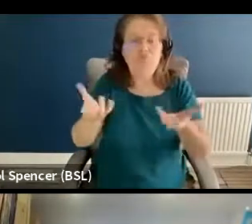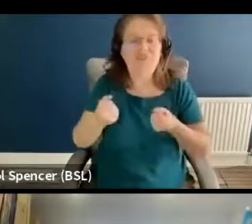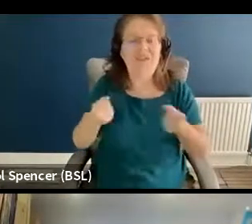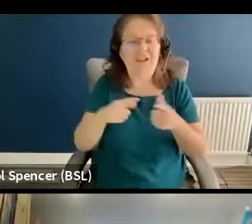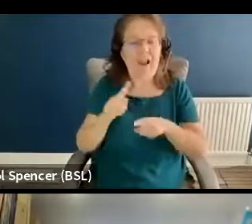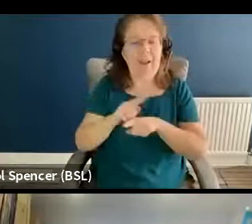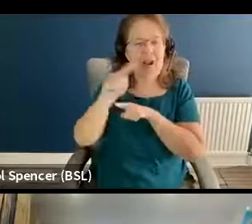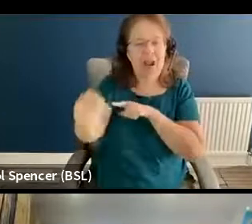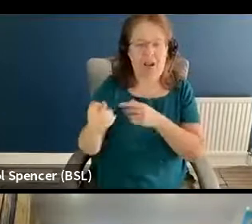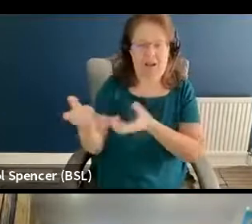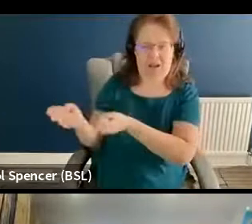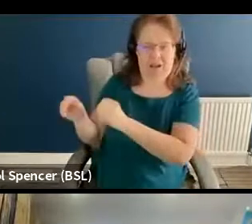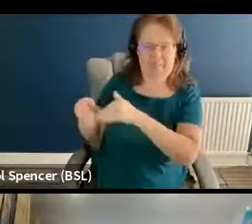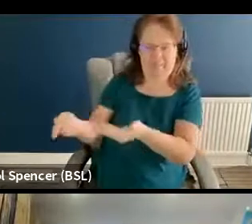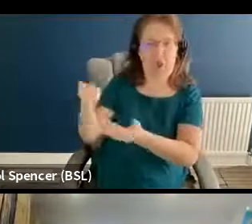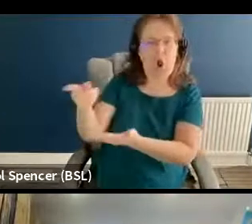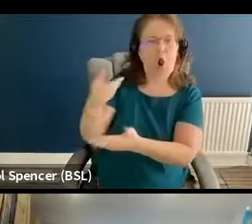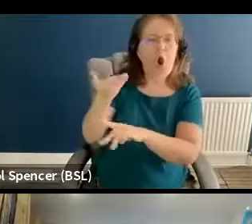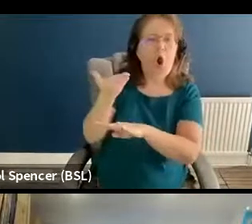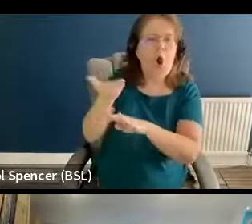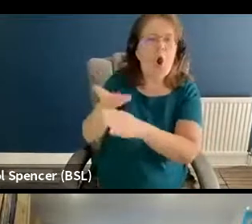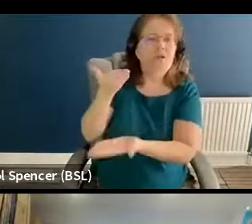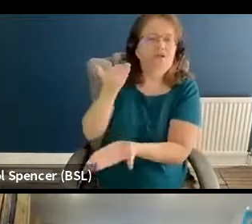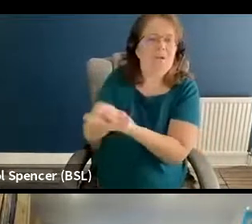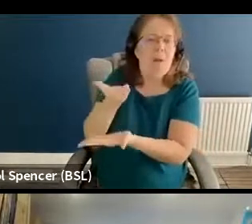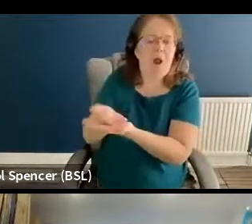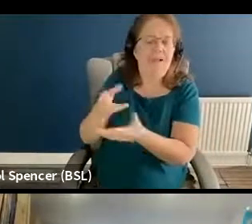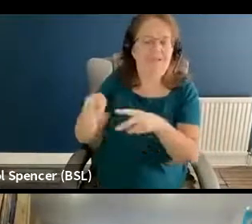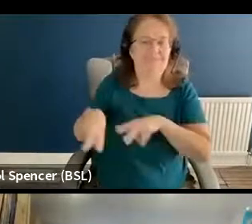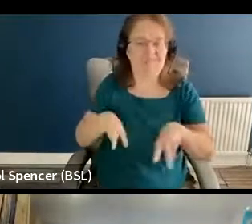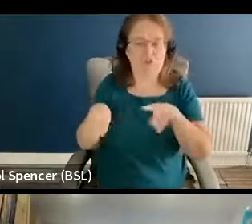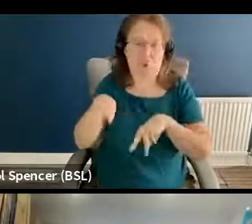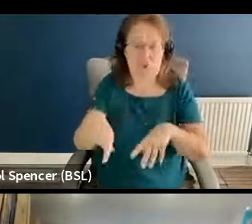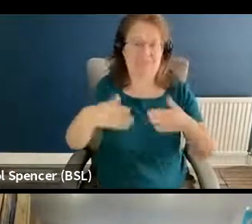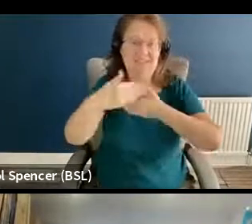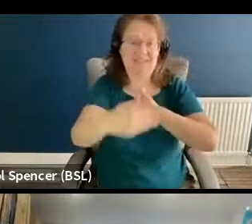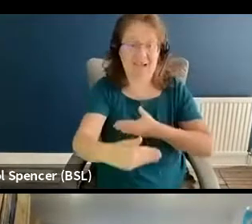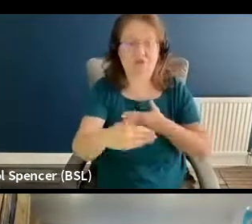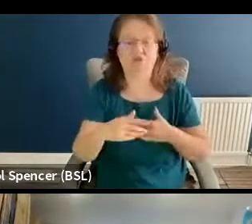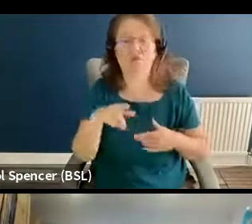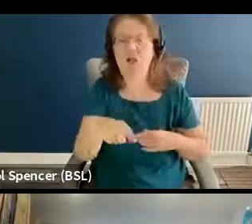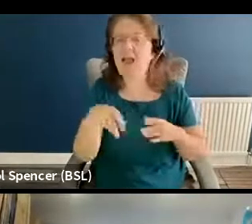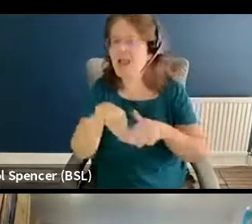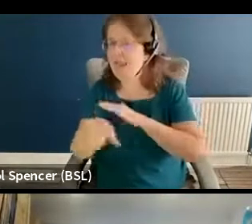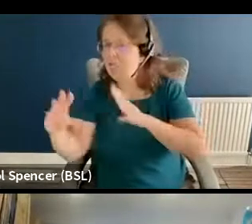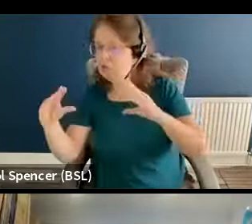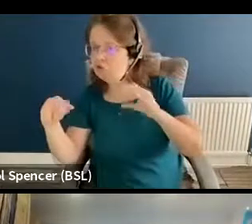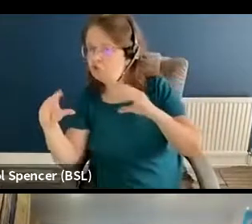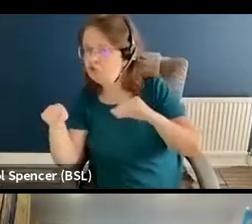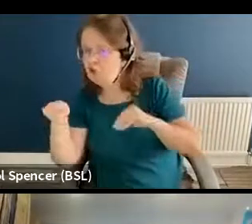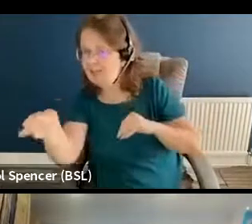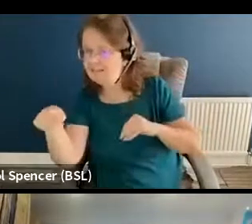access to the on demand video of the session. And in the meantime, in the chat there have been a lot